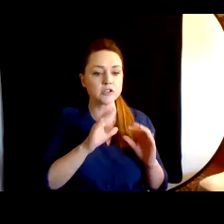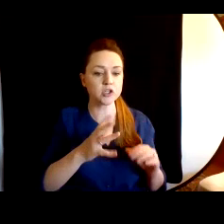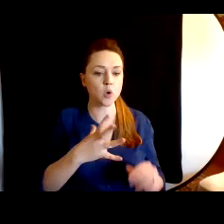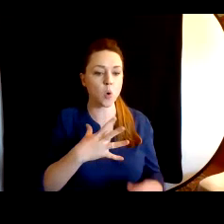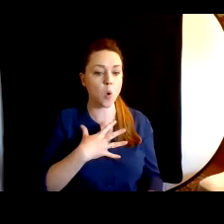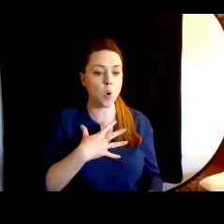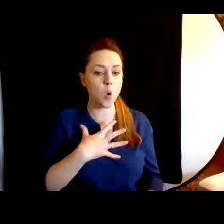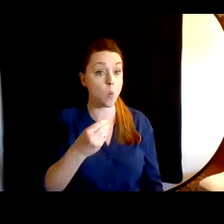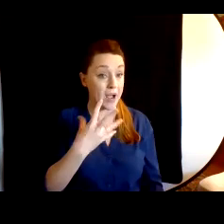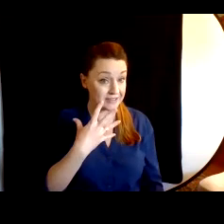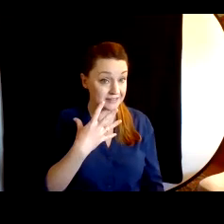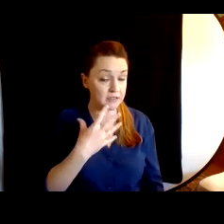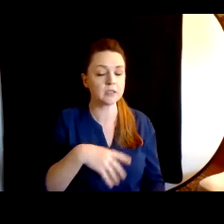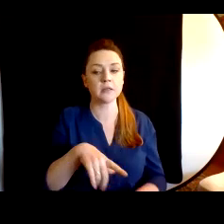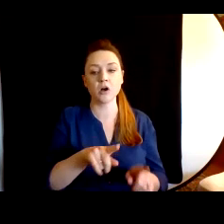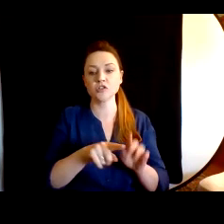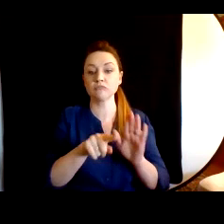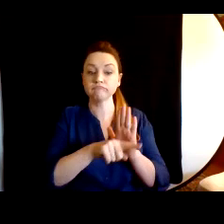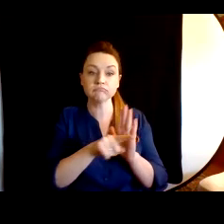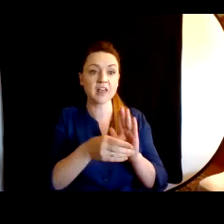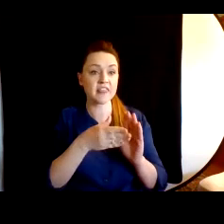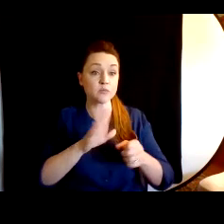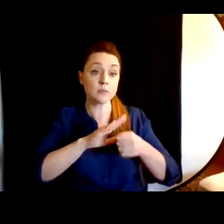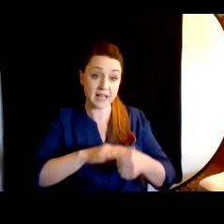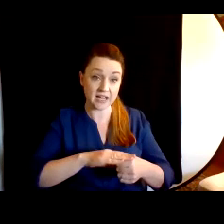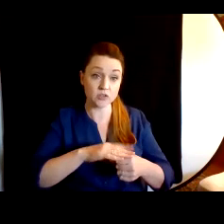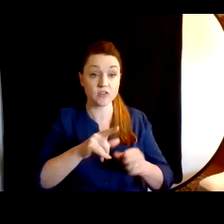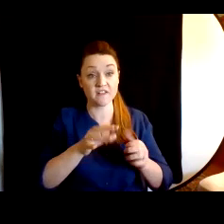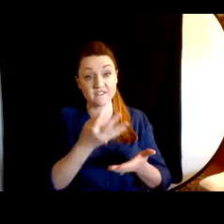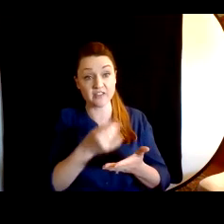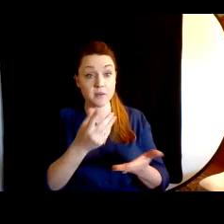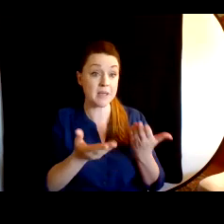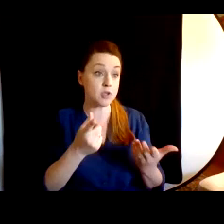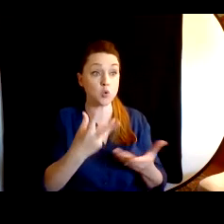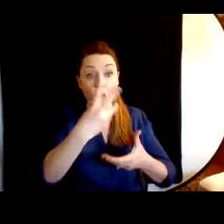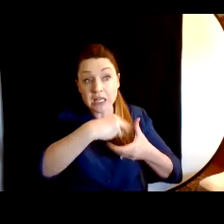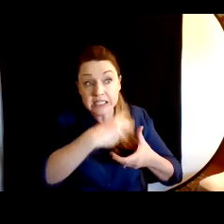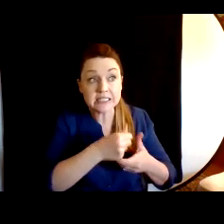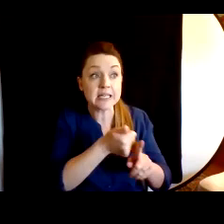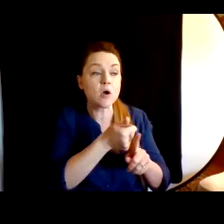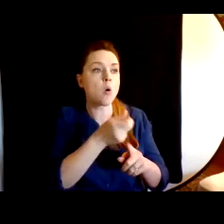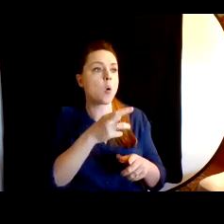you can also have disadvantages or oppressions related to the fact that you have autism or that you have a learning disability,